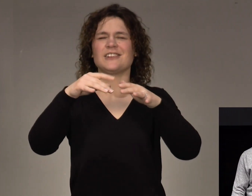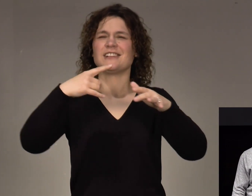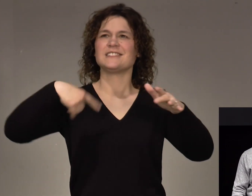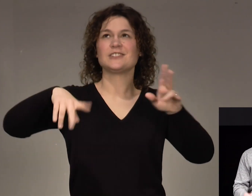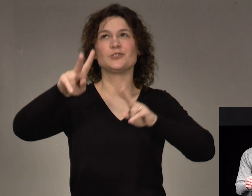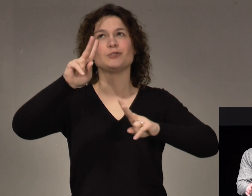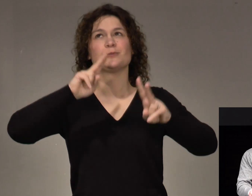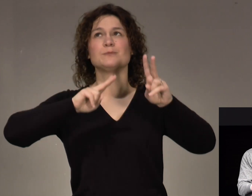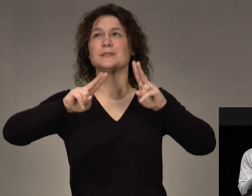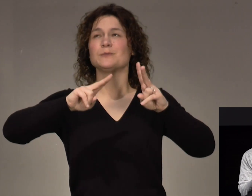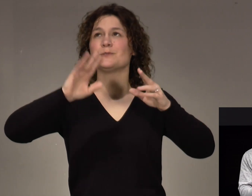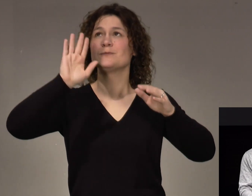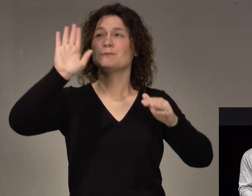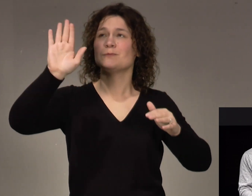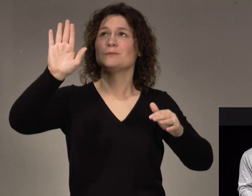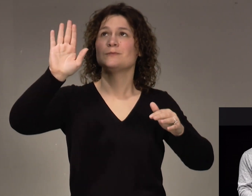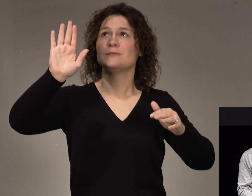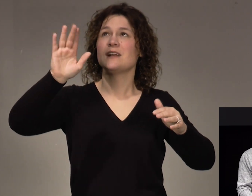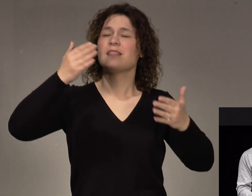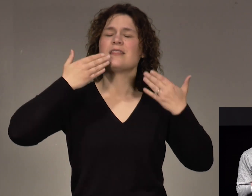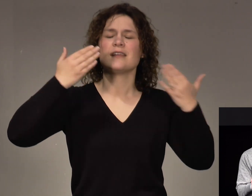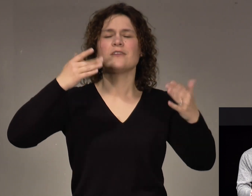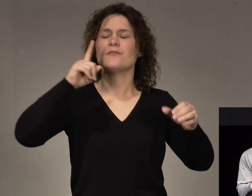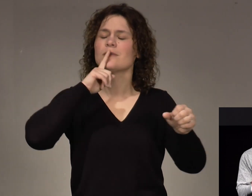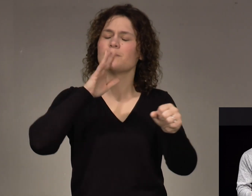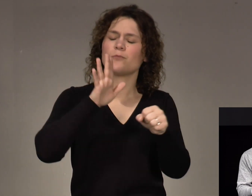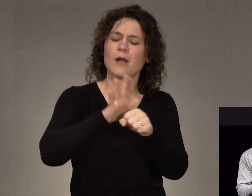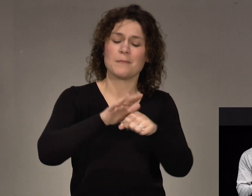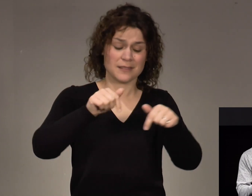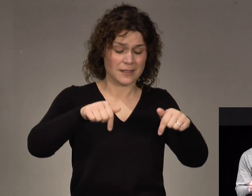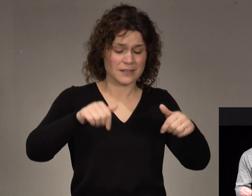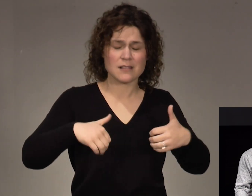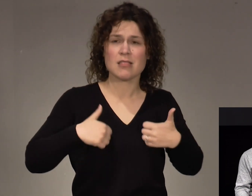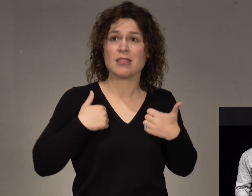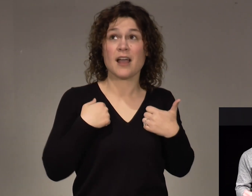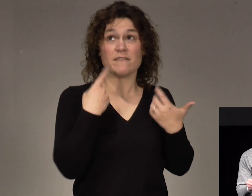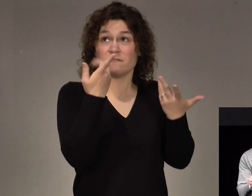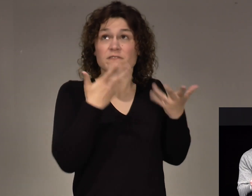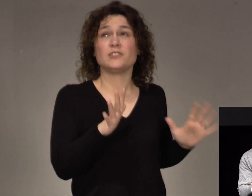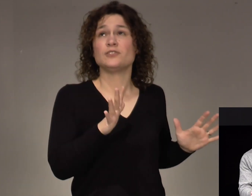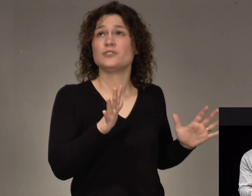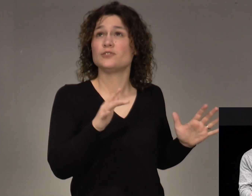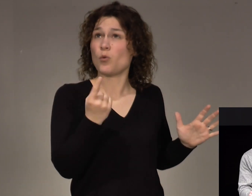thank You for the promise: This life is not all there is. There is this life